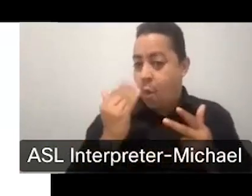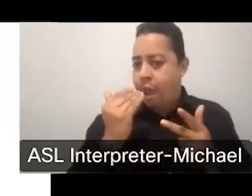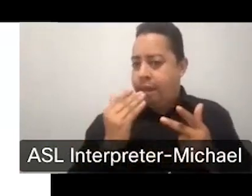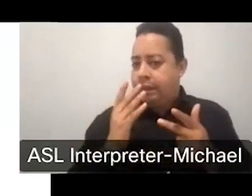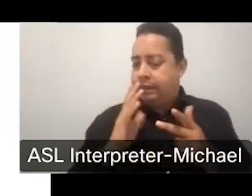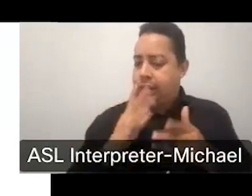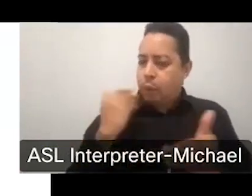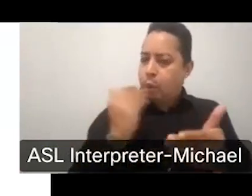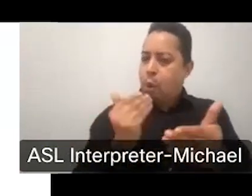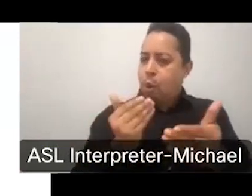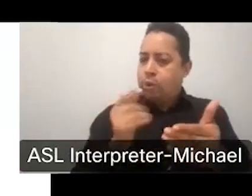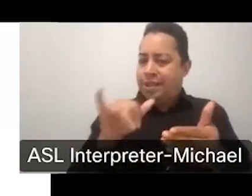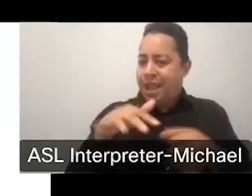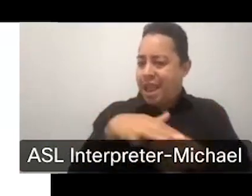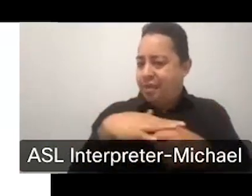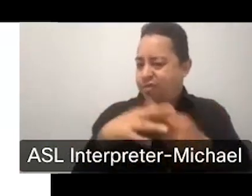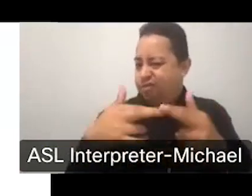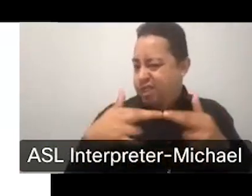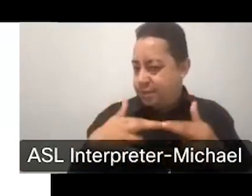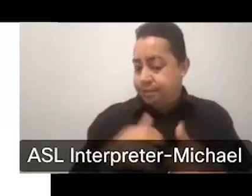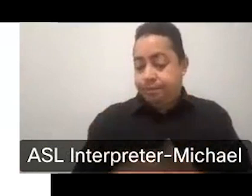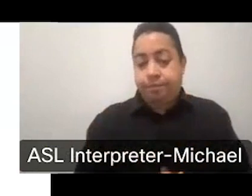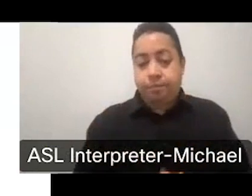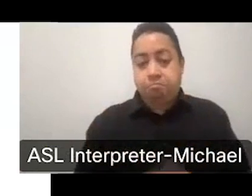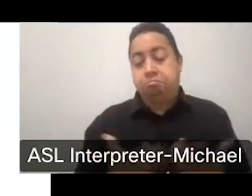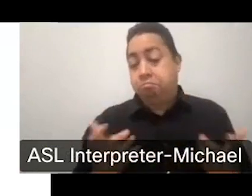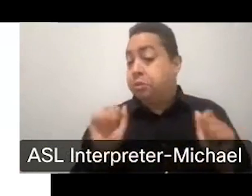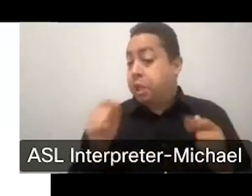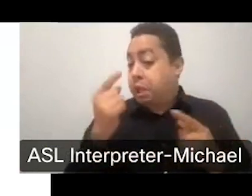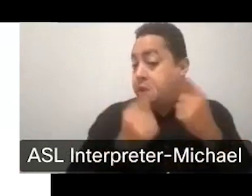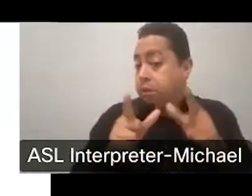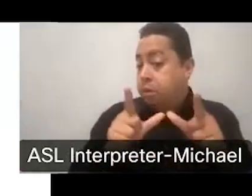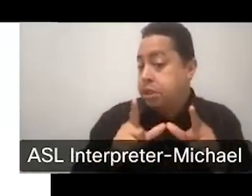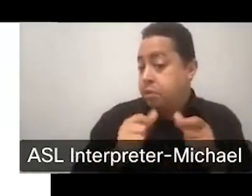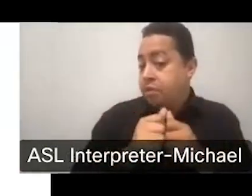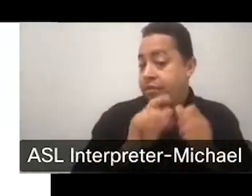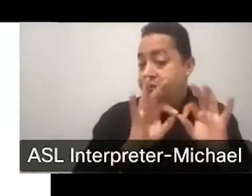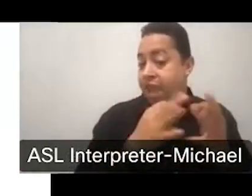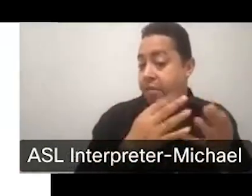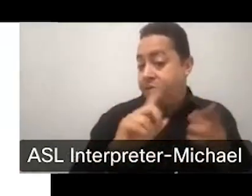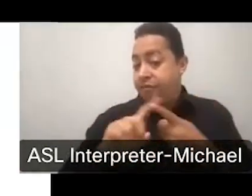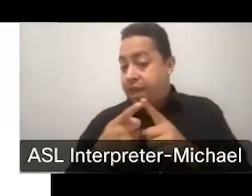Consider locations where you have family or friends and areas that you would be open to moving to.